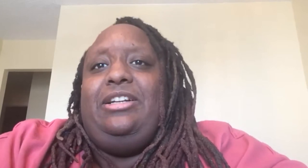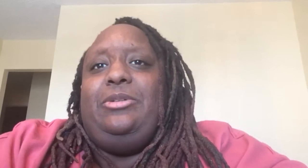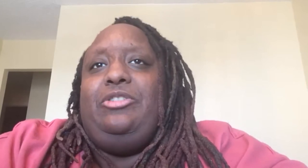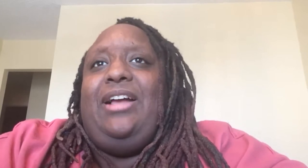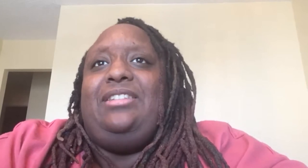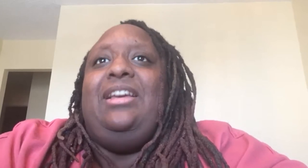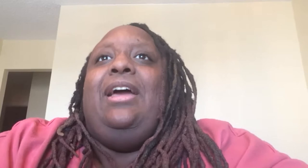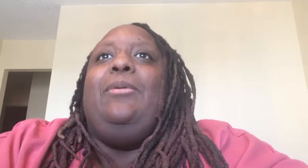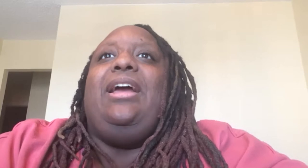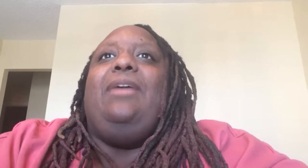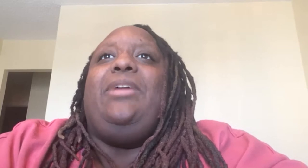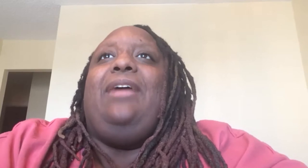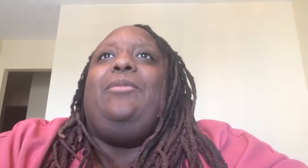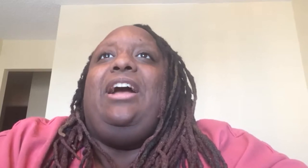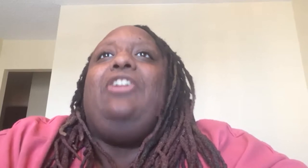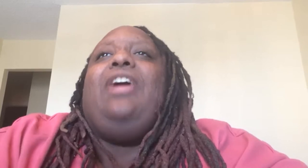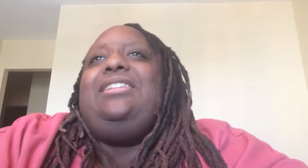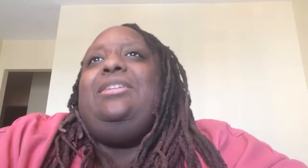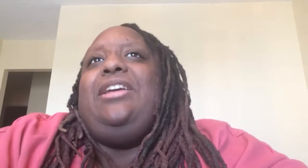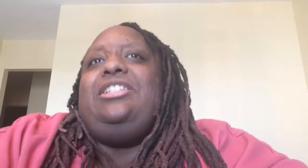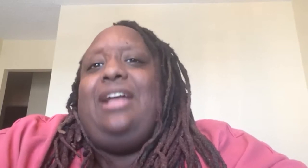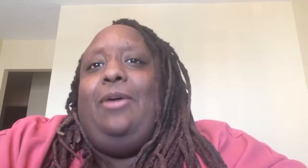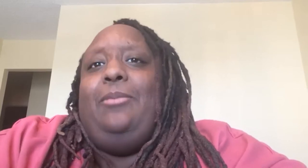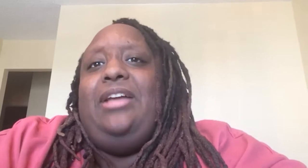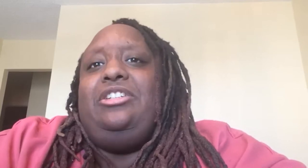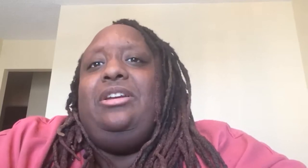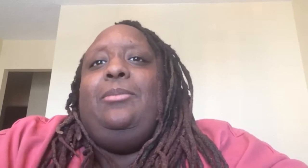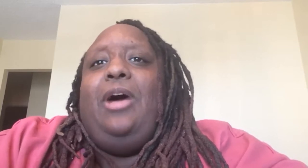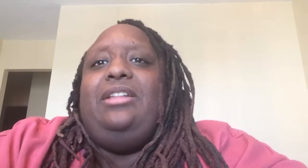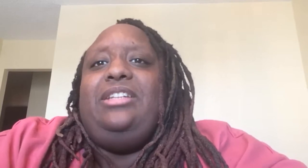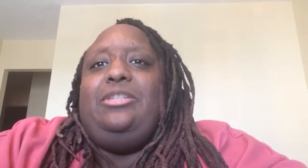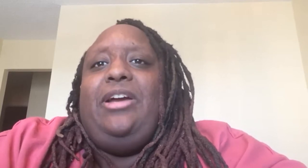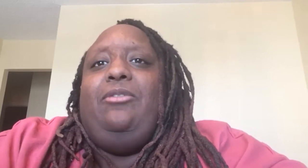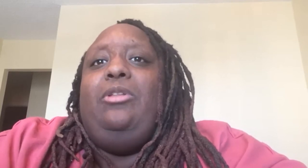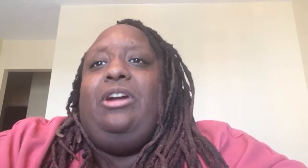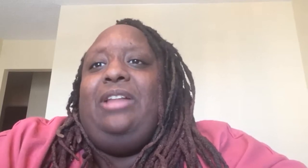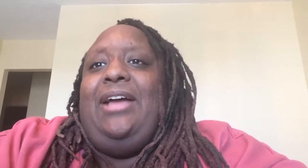We underestimate just how much politics play a role in our lives.